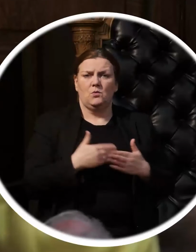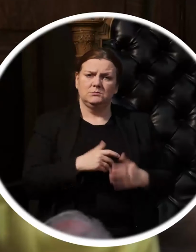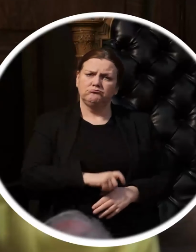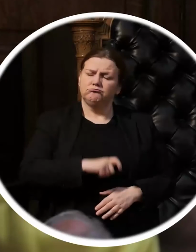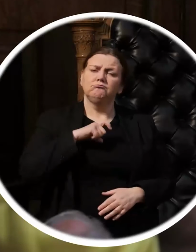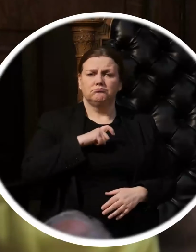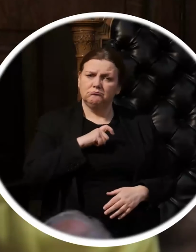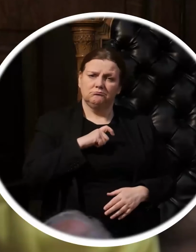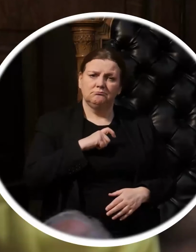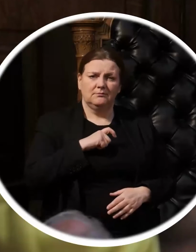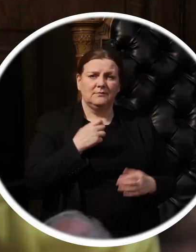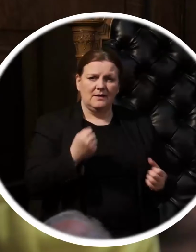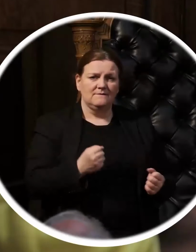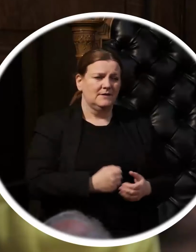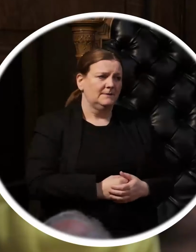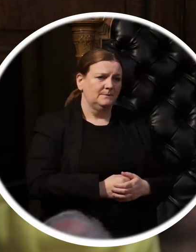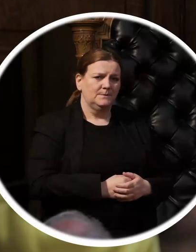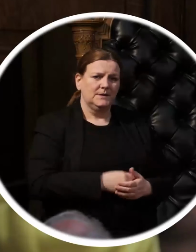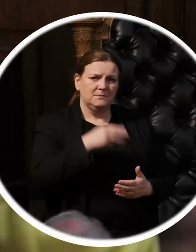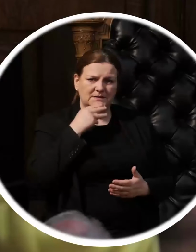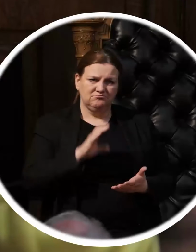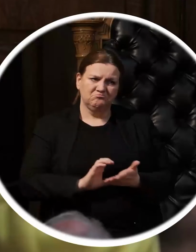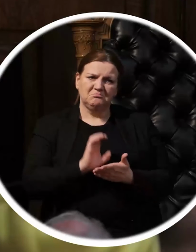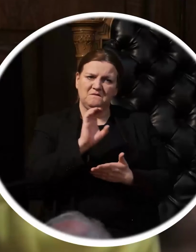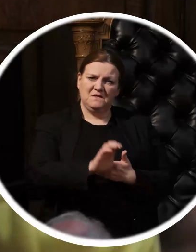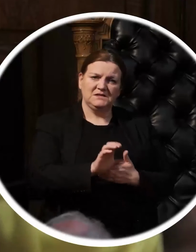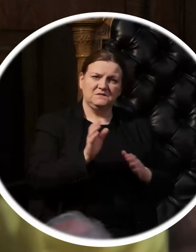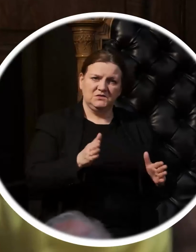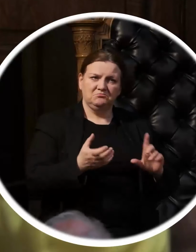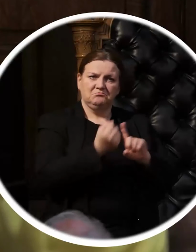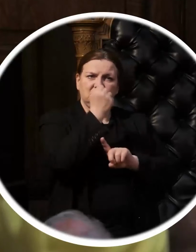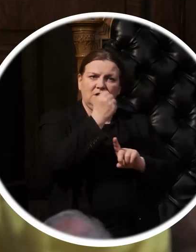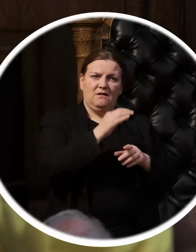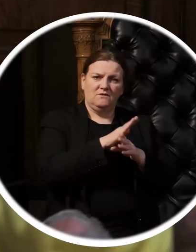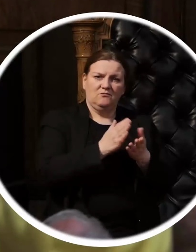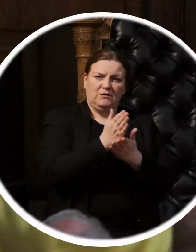confidence of the investment of the success of railway construction.